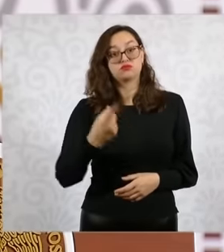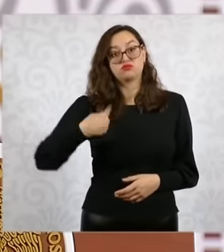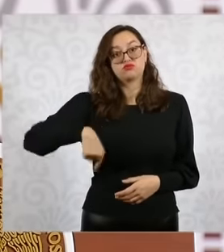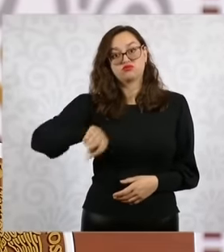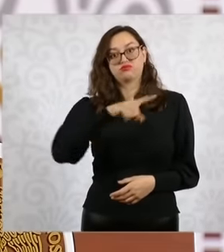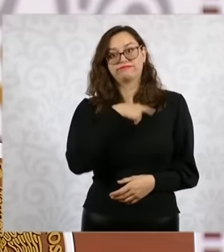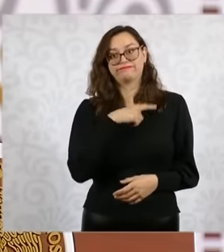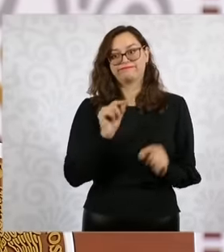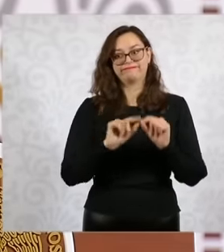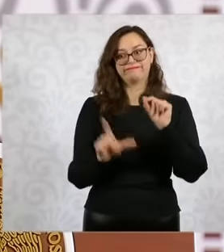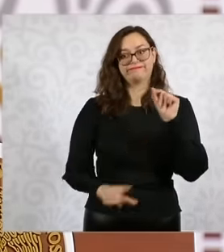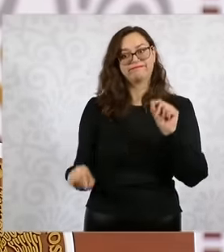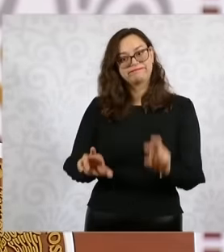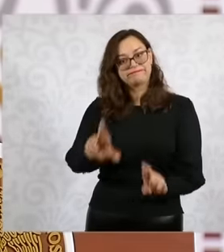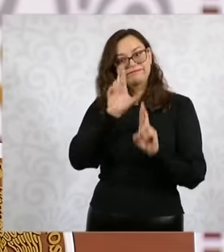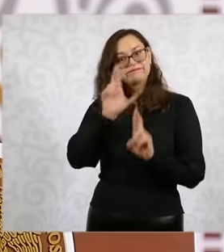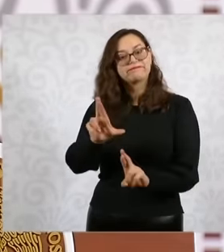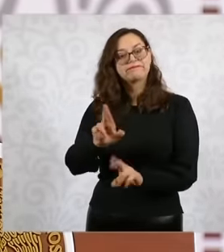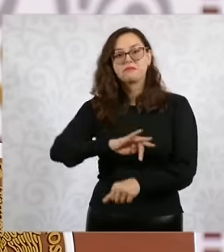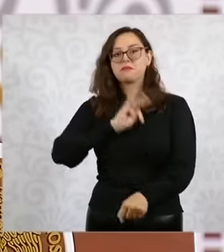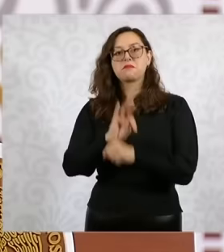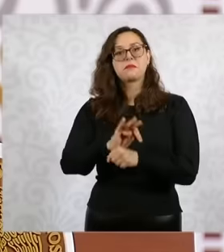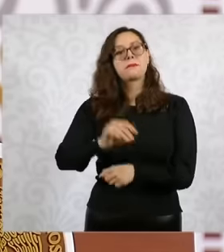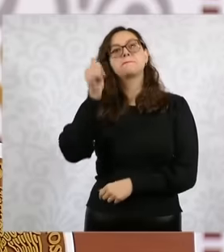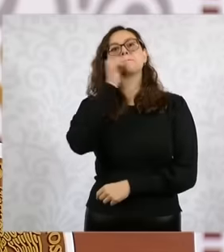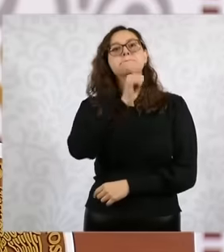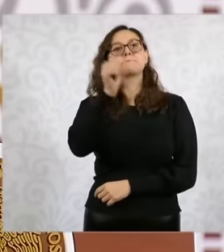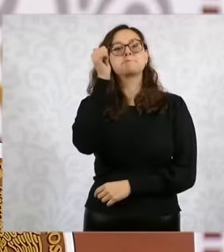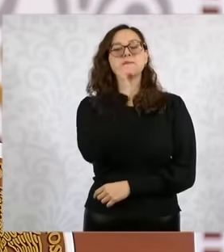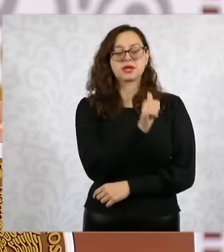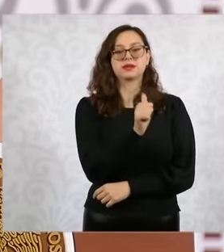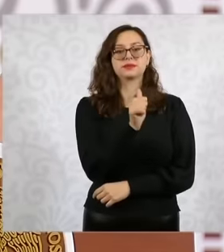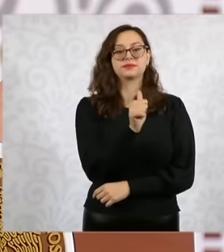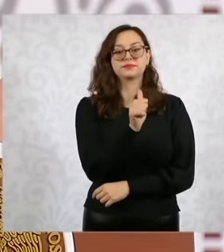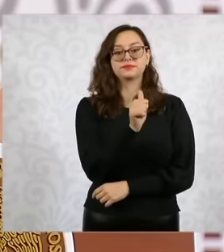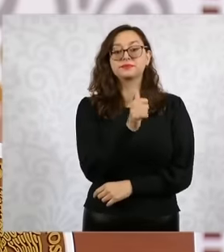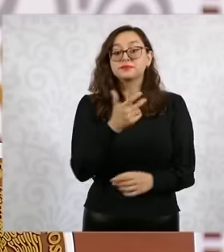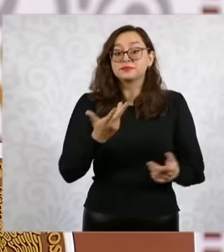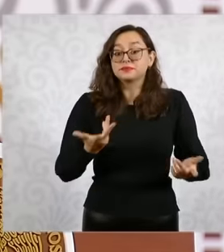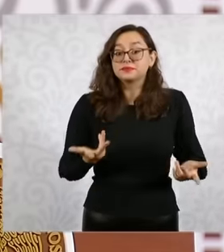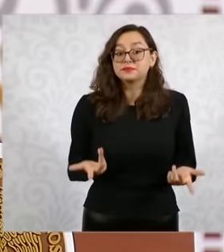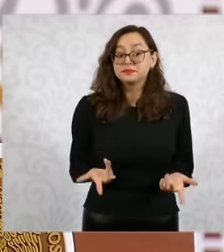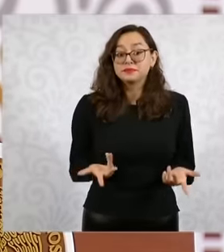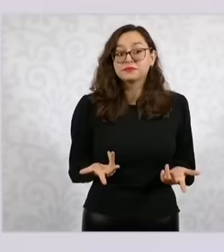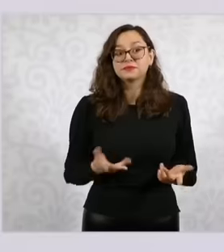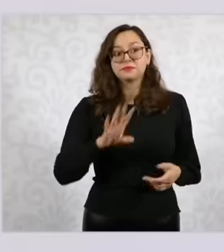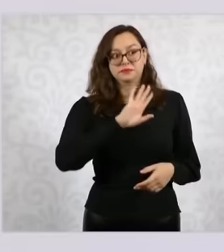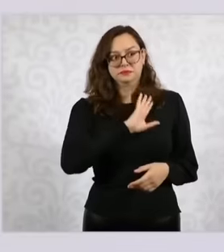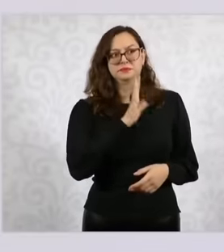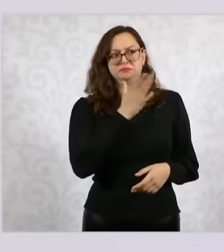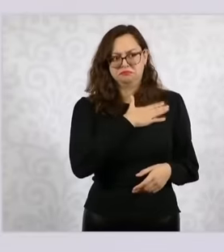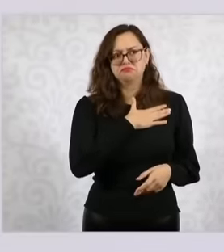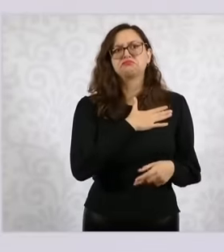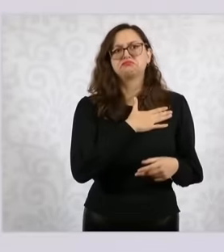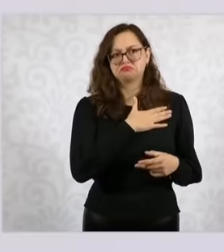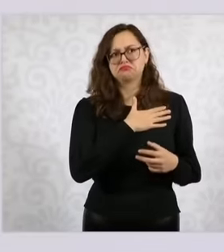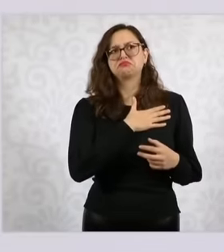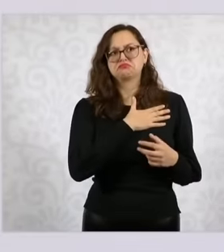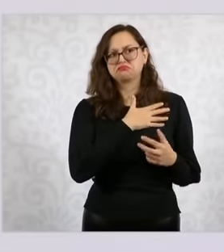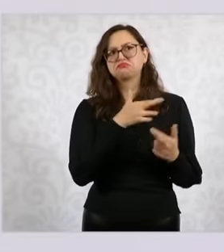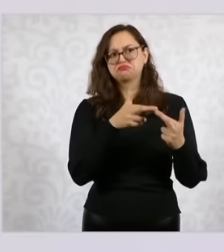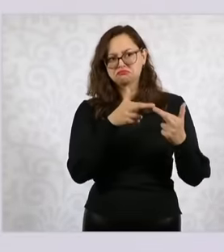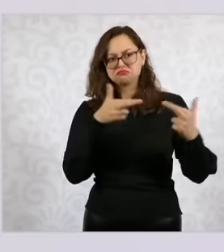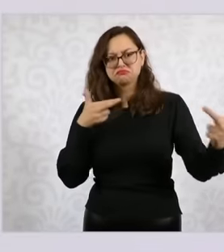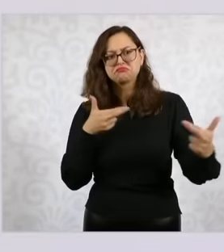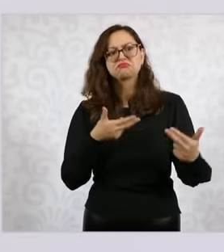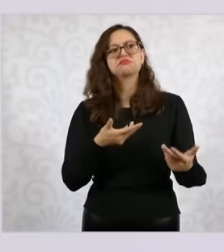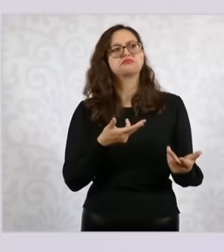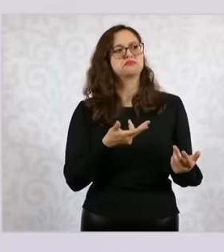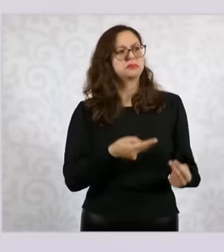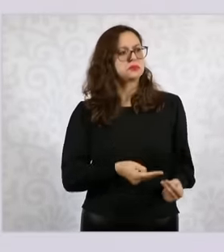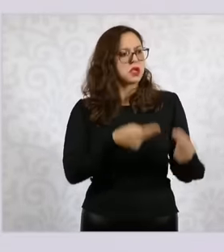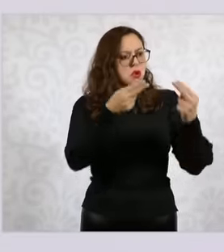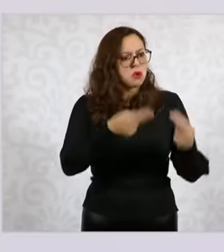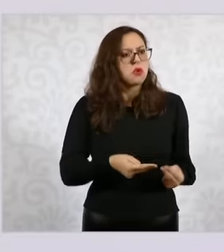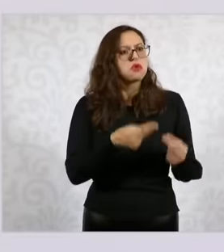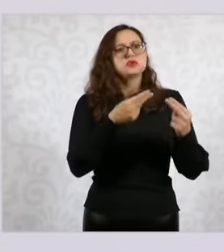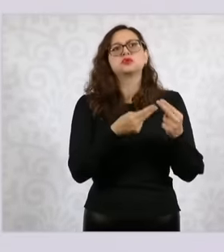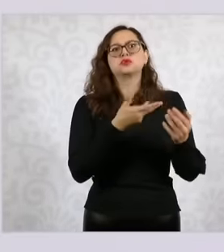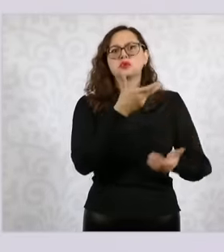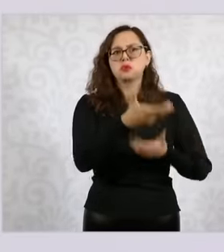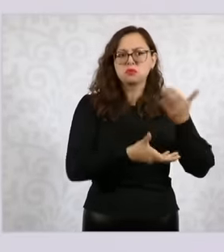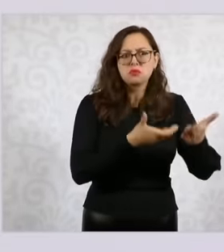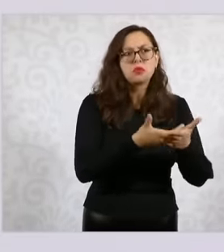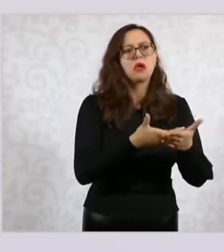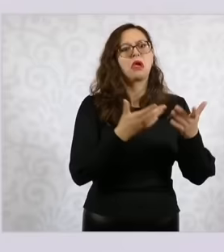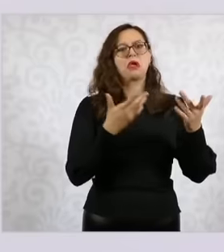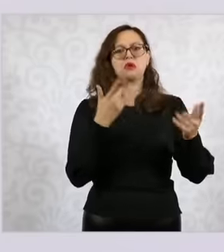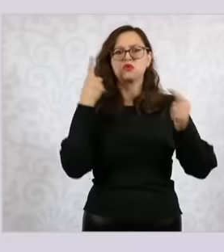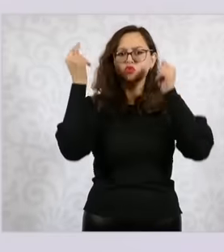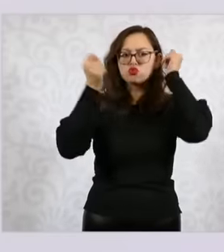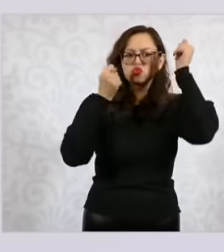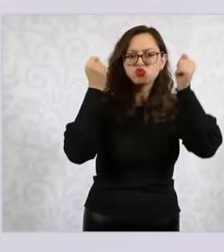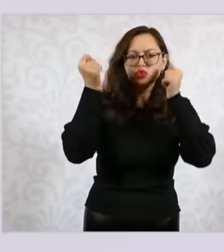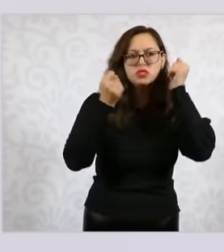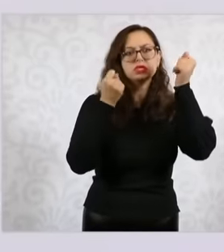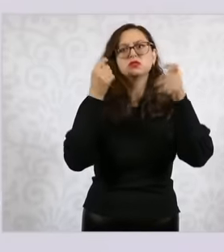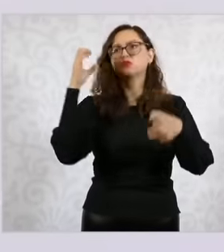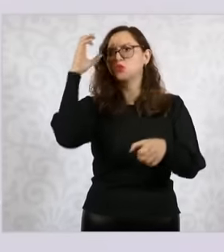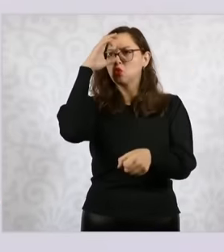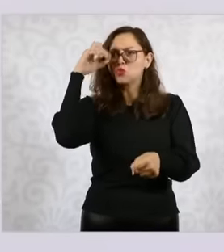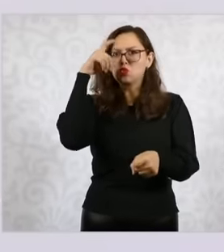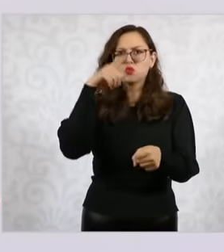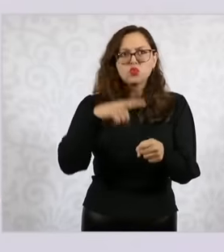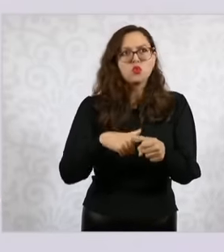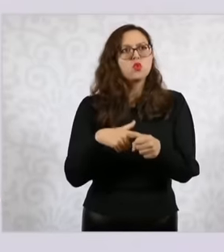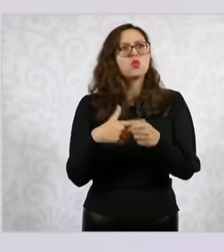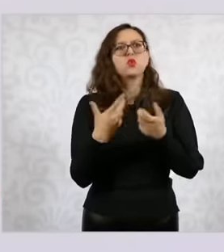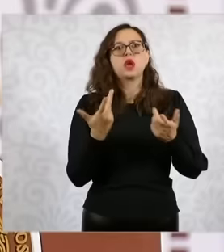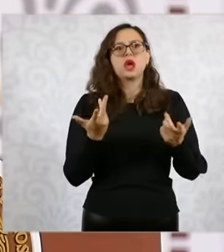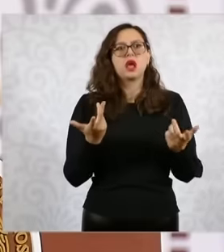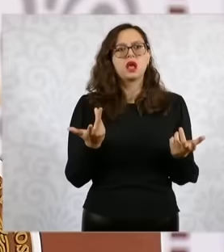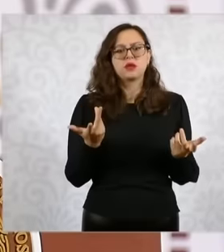and with Spain we have commercial relations of tourism and cultural tourism with Mexico